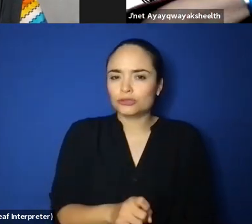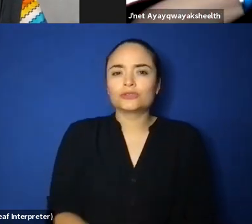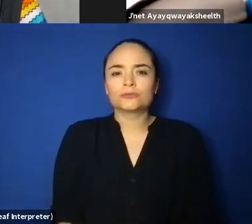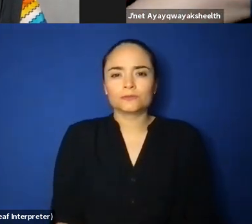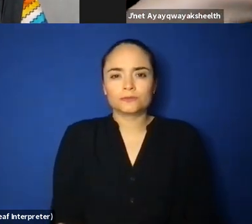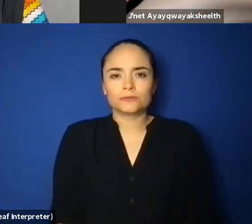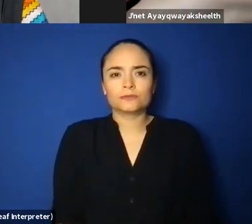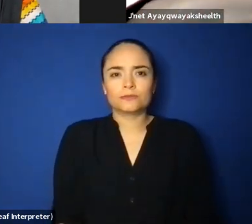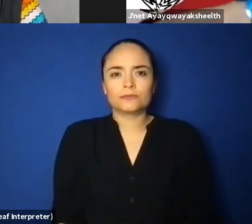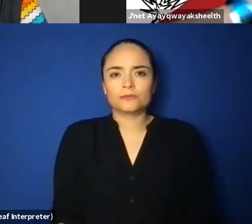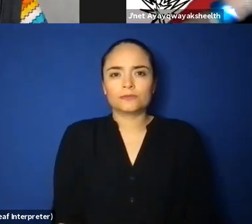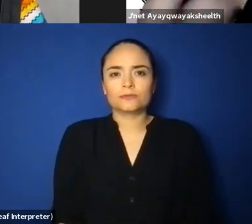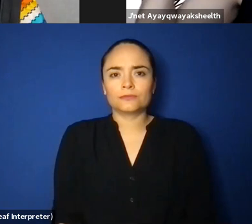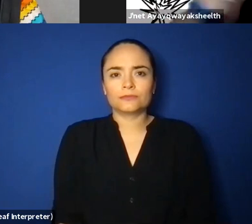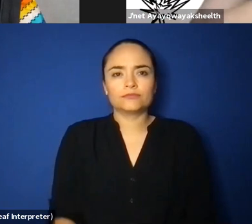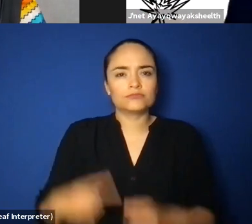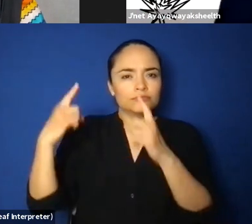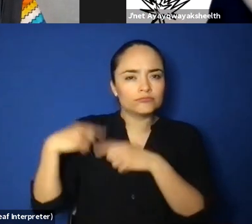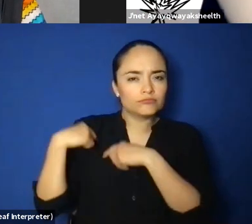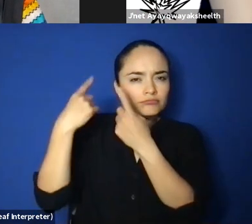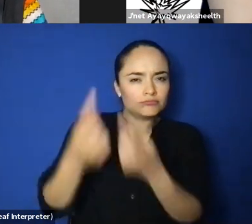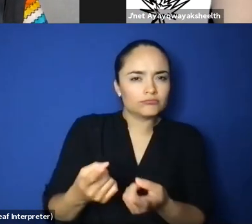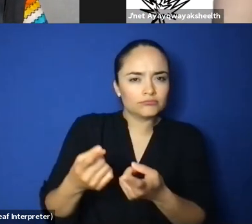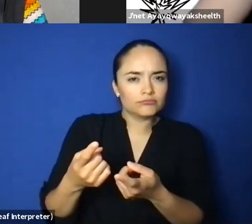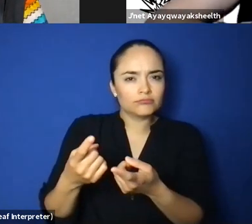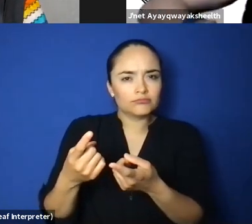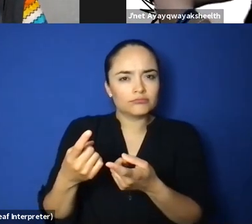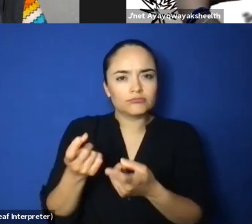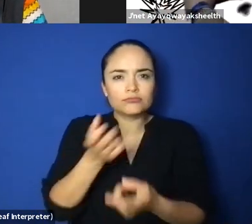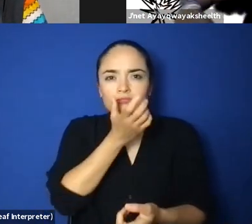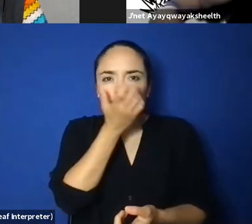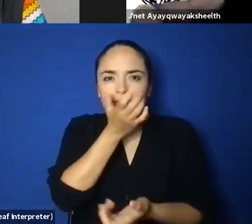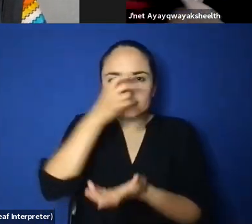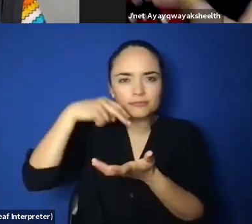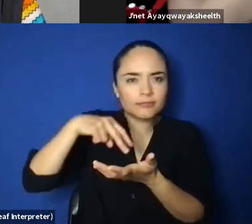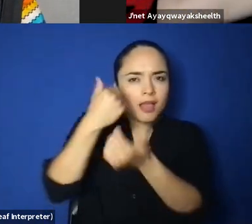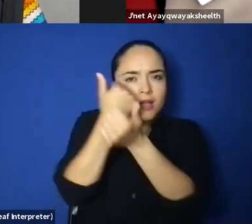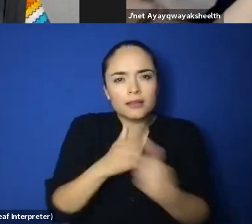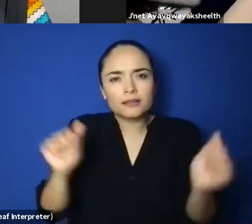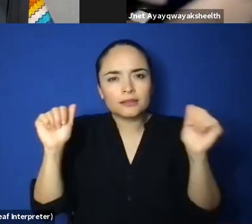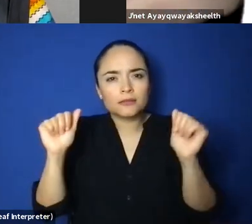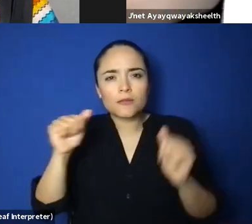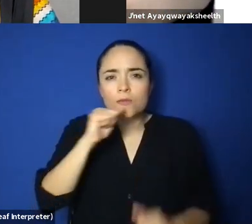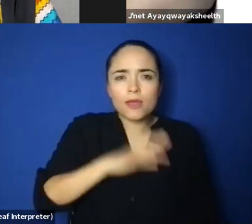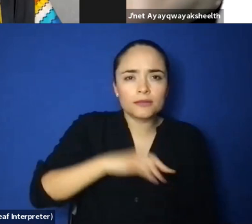anyone, it wasn't gendered, so anyone who was called to that society, to that job to take care of their